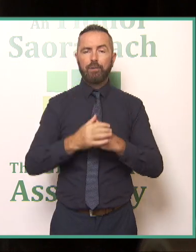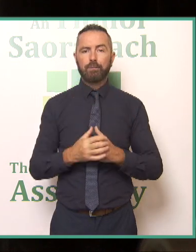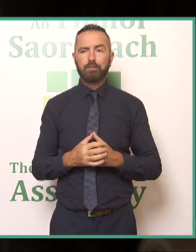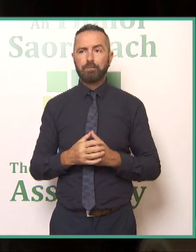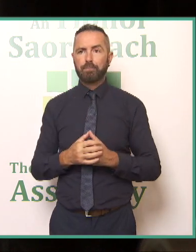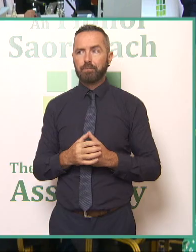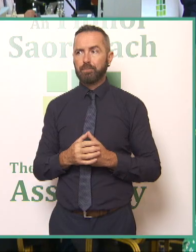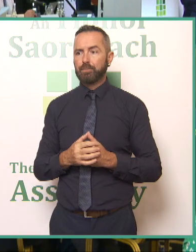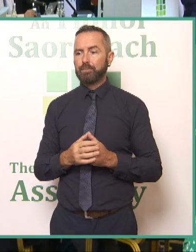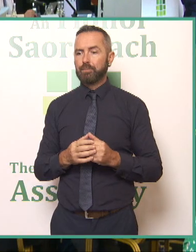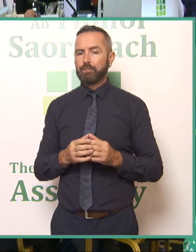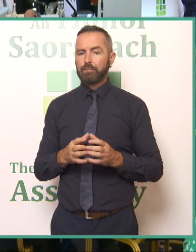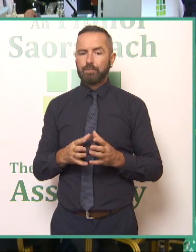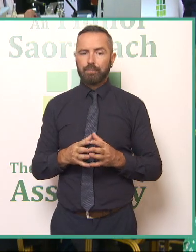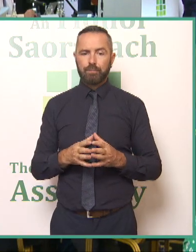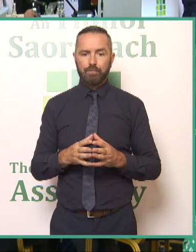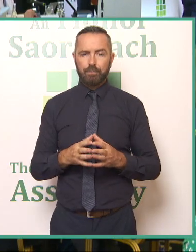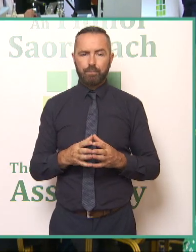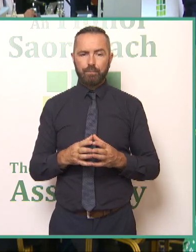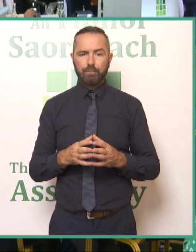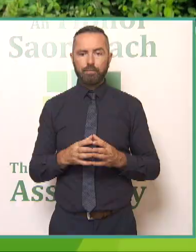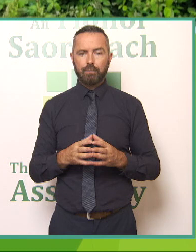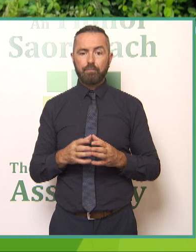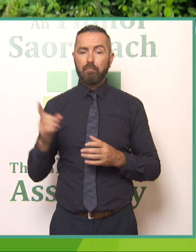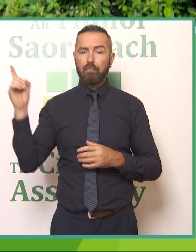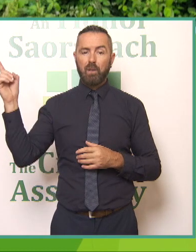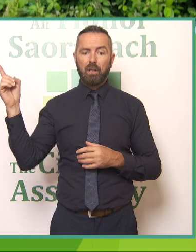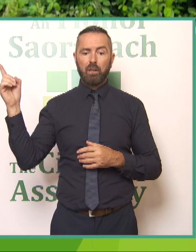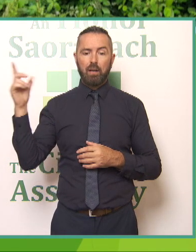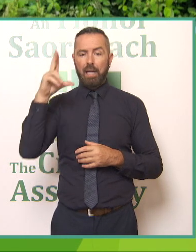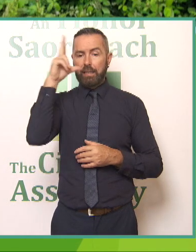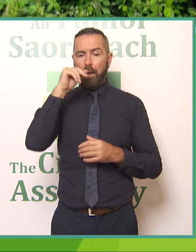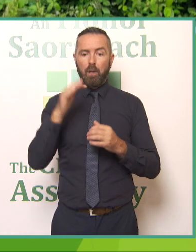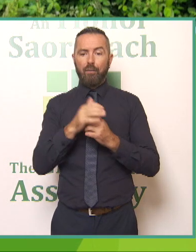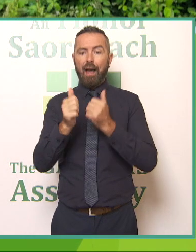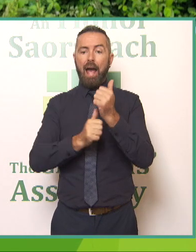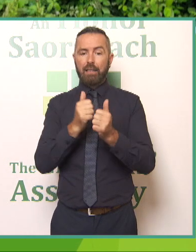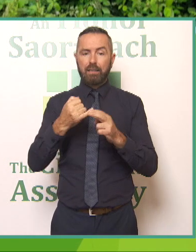so there's just an example there so last couple years we've caught actions and pesticides under